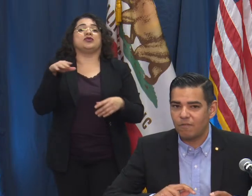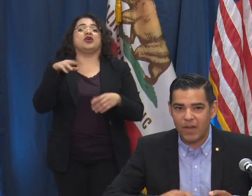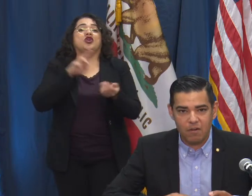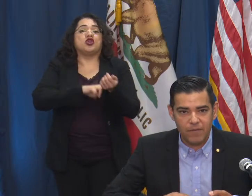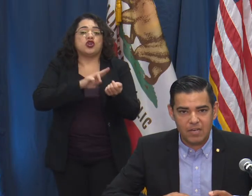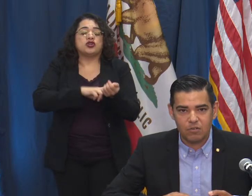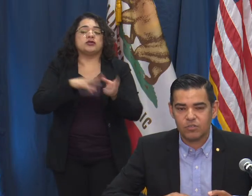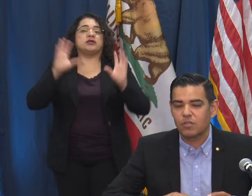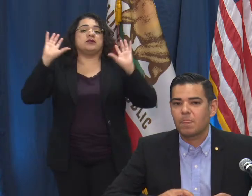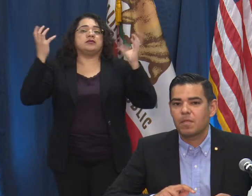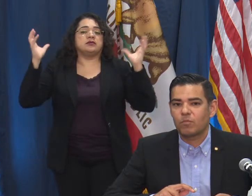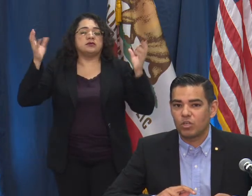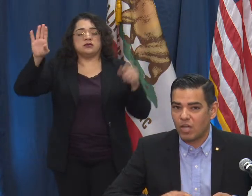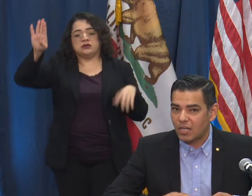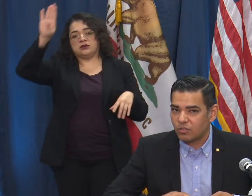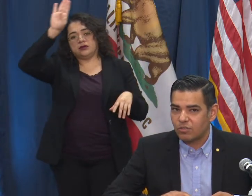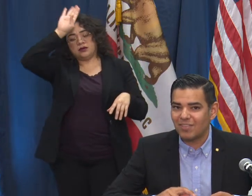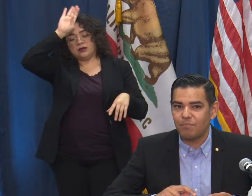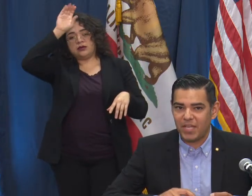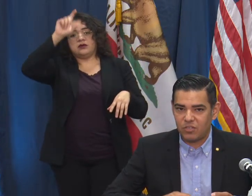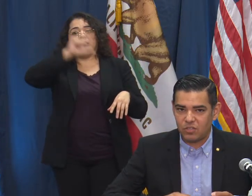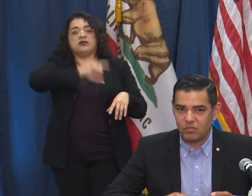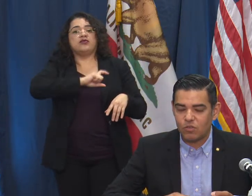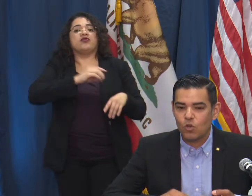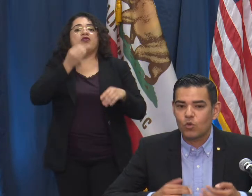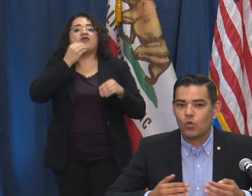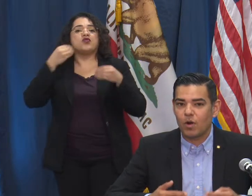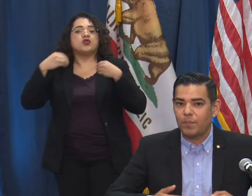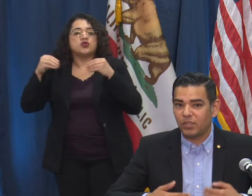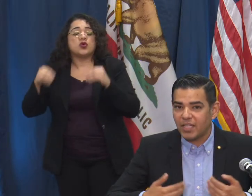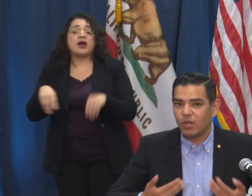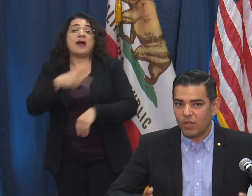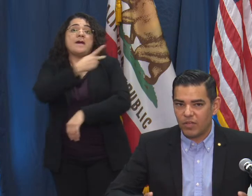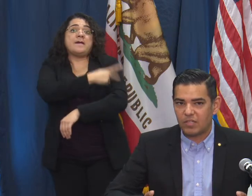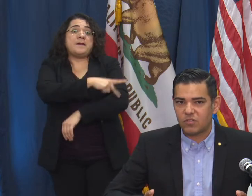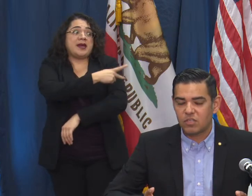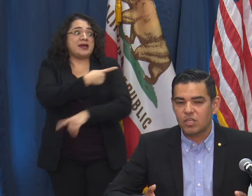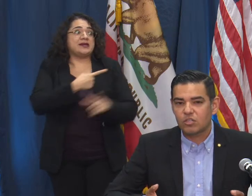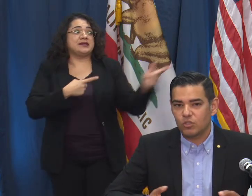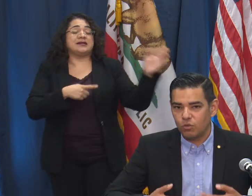firefighters, our doctors, and the patients who are pleading with us to do